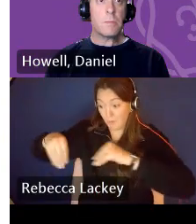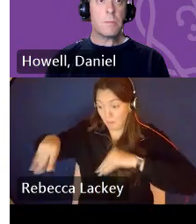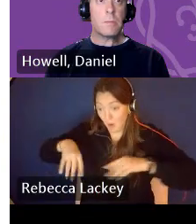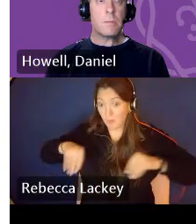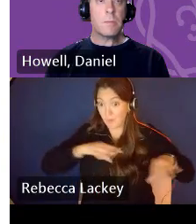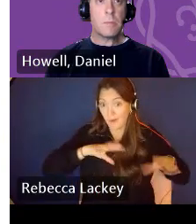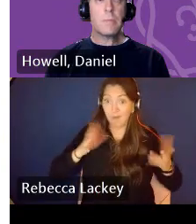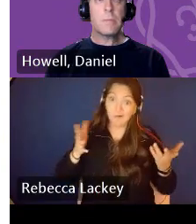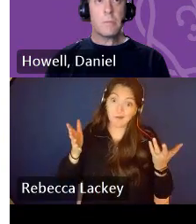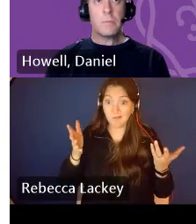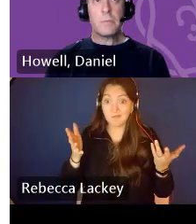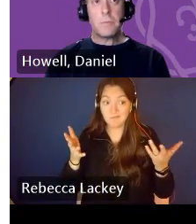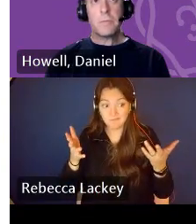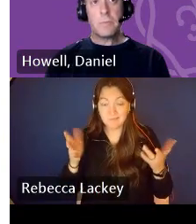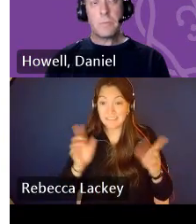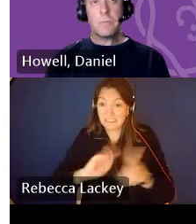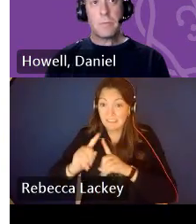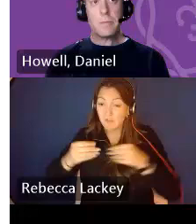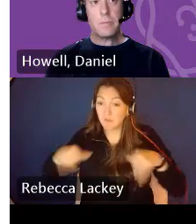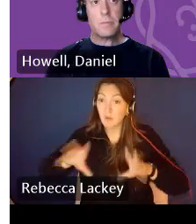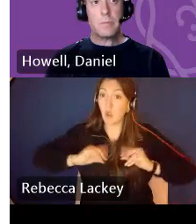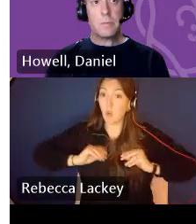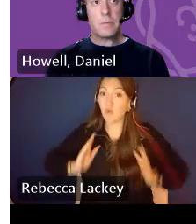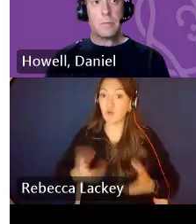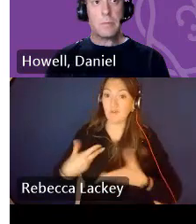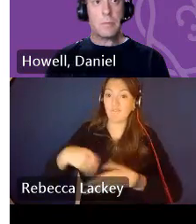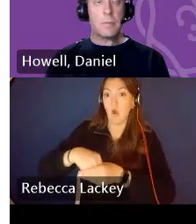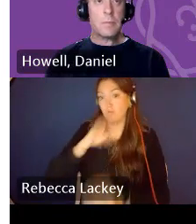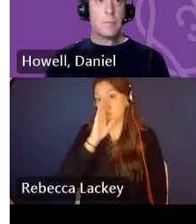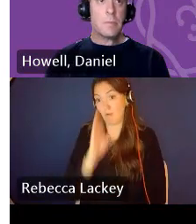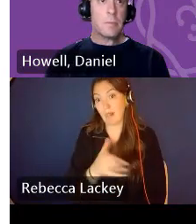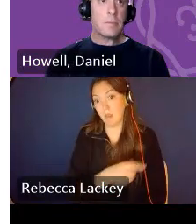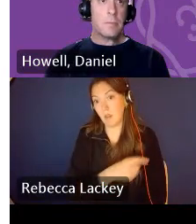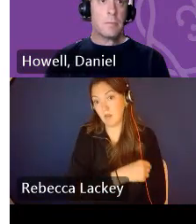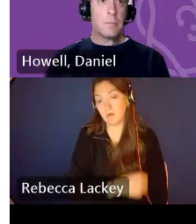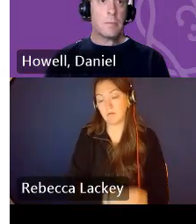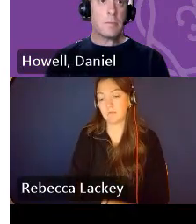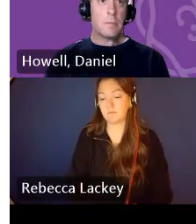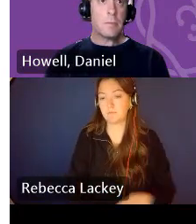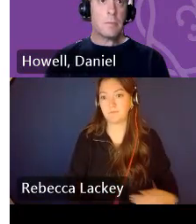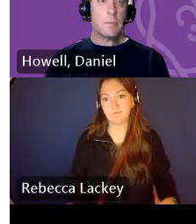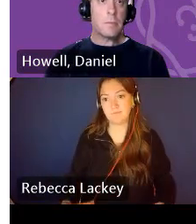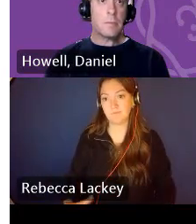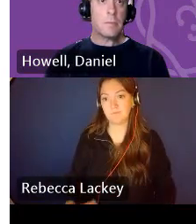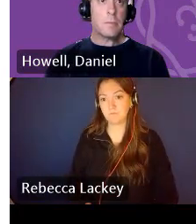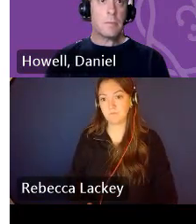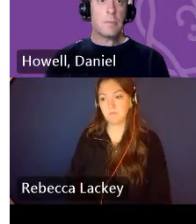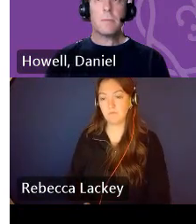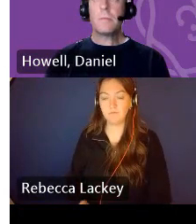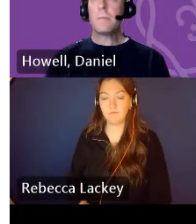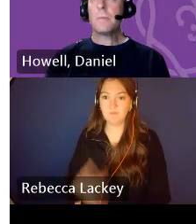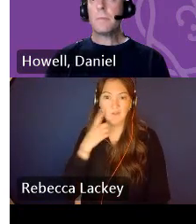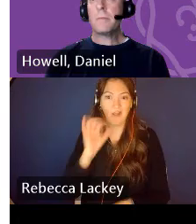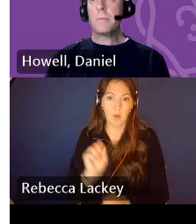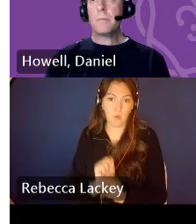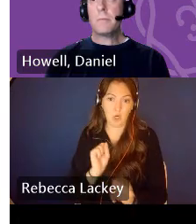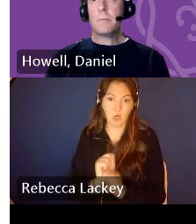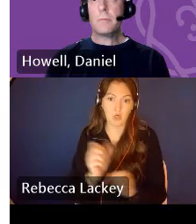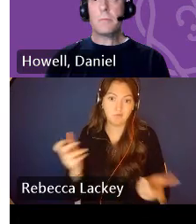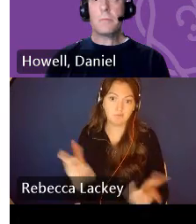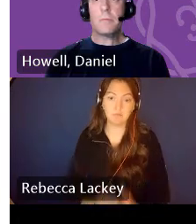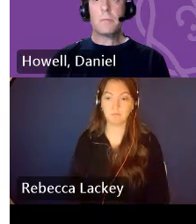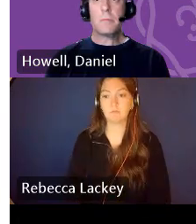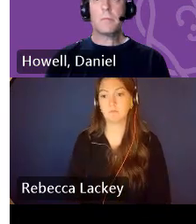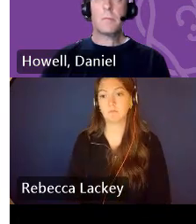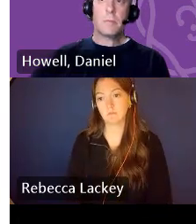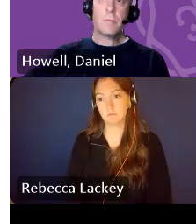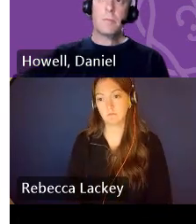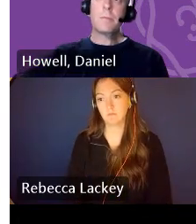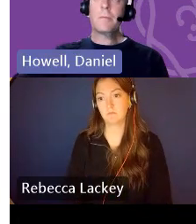say. So there's different property owners involved directly in that construction work.